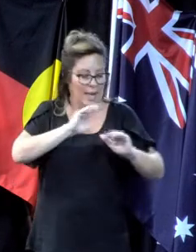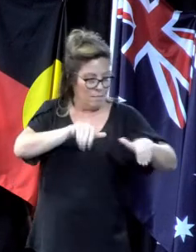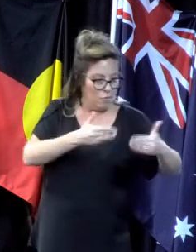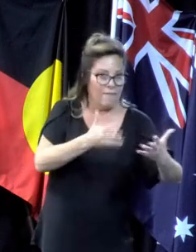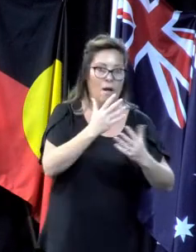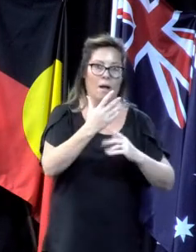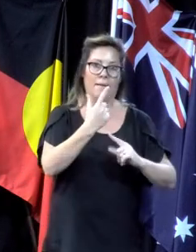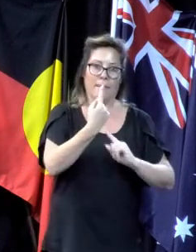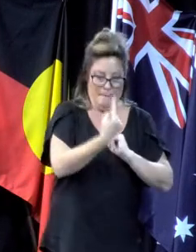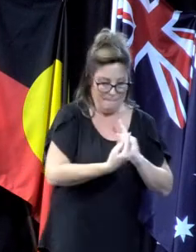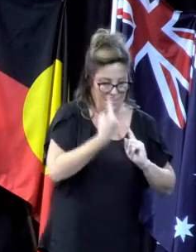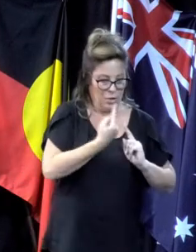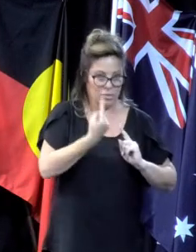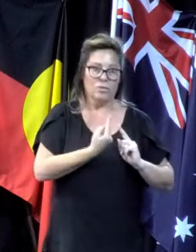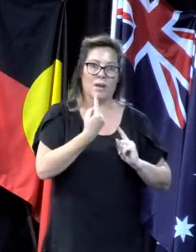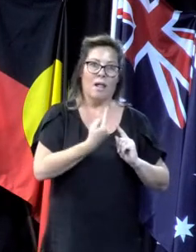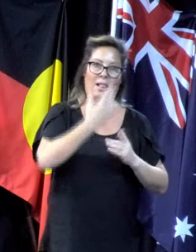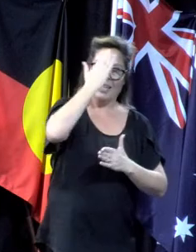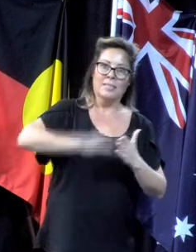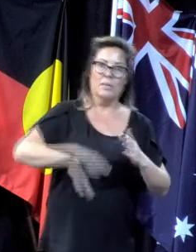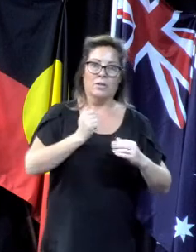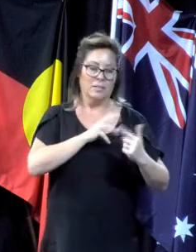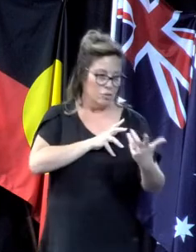for students with disability and for students with additional learning needs.